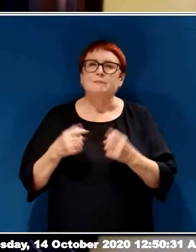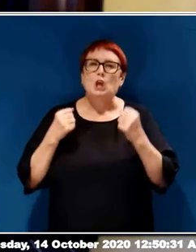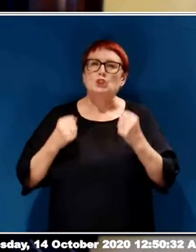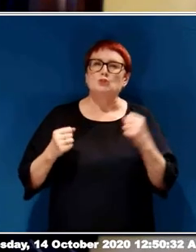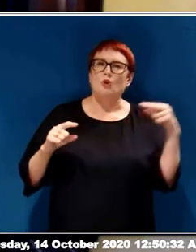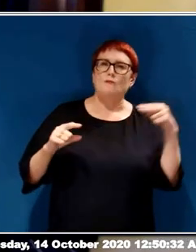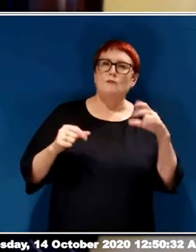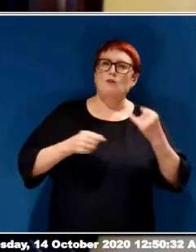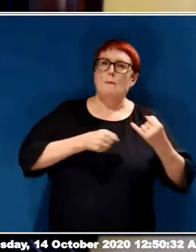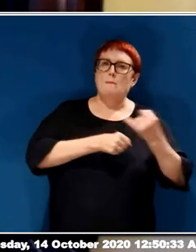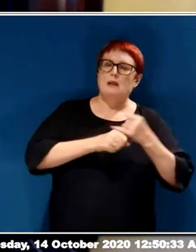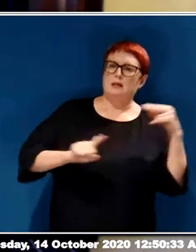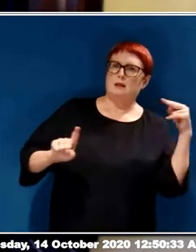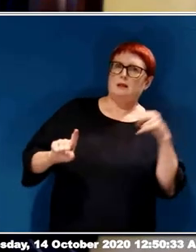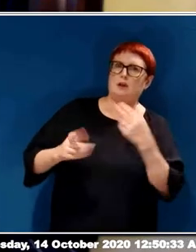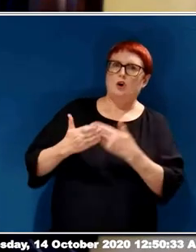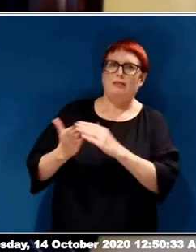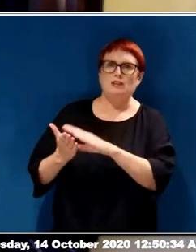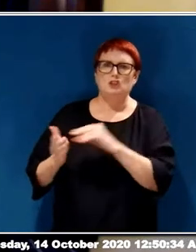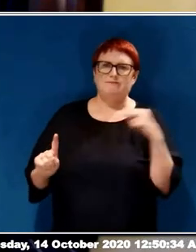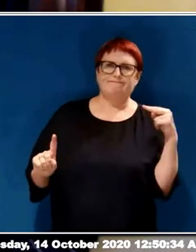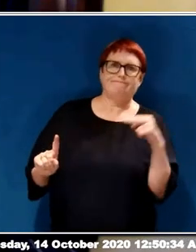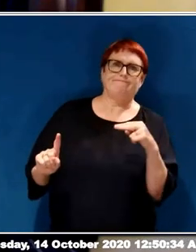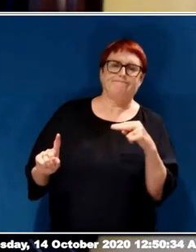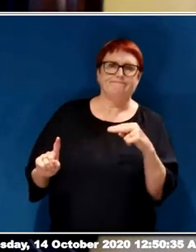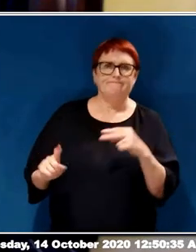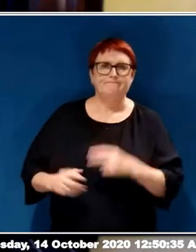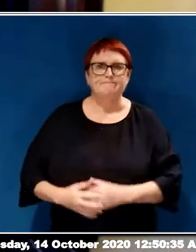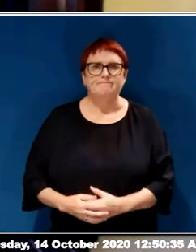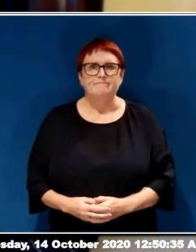terms of some kind of remediation of a deficit.